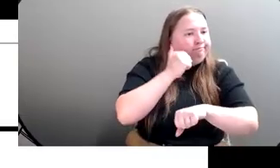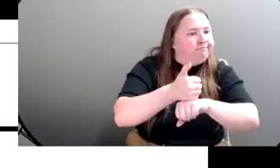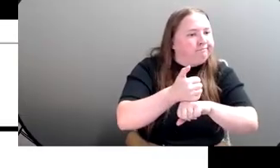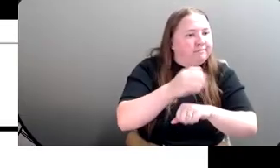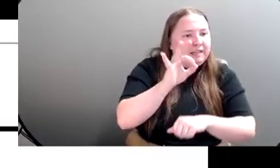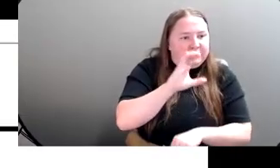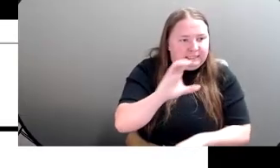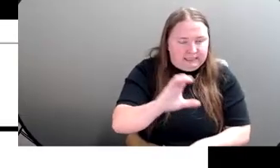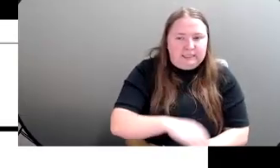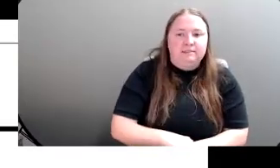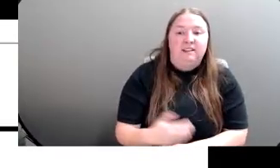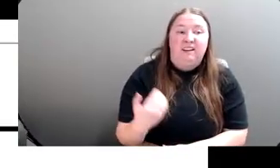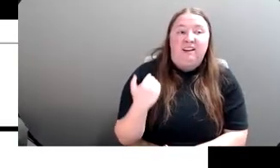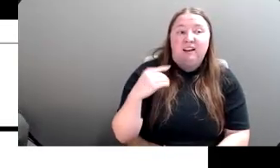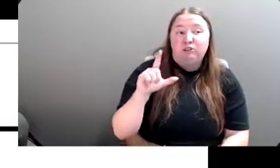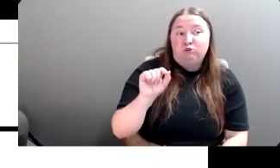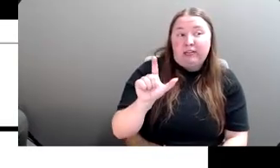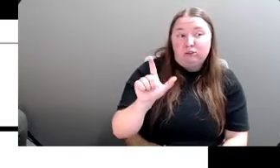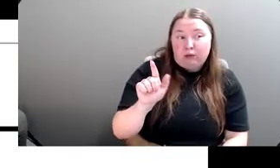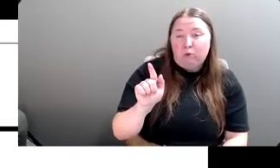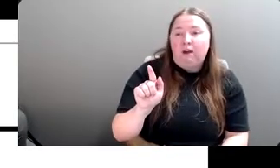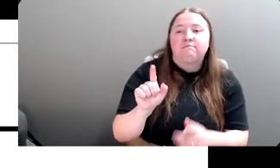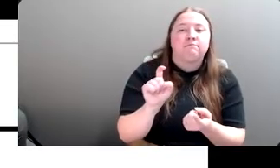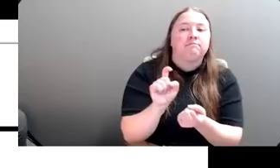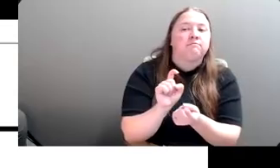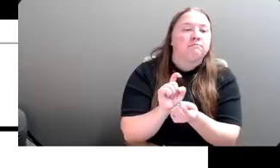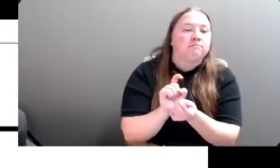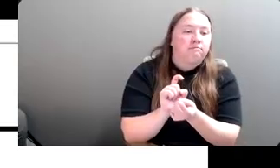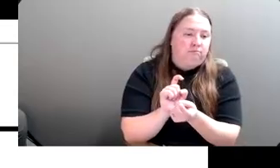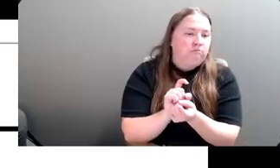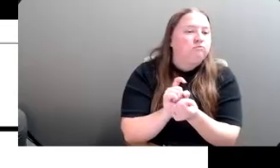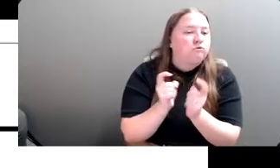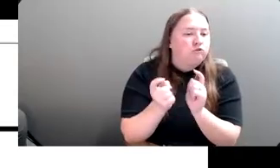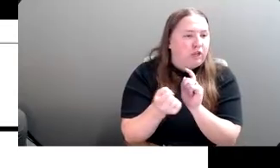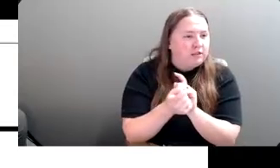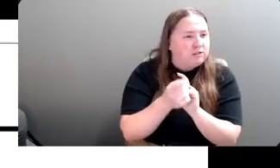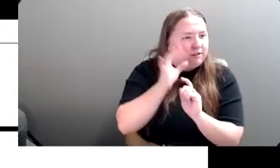So again, in 2021, there was changes to the federal regulations